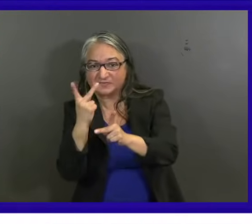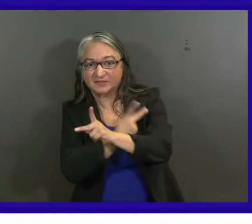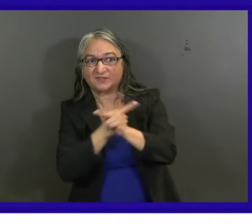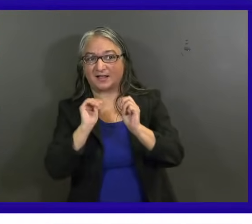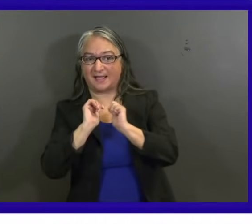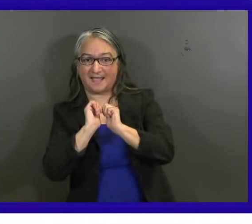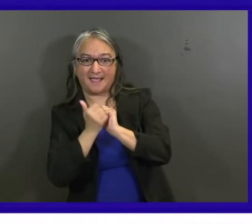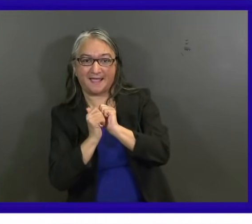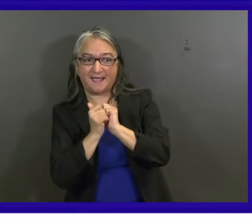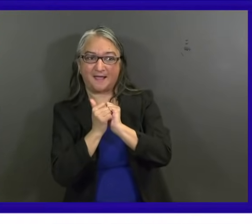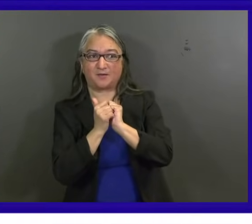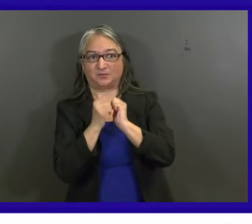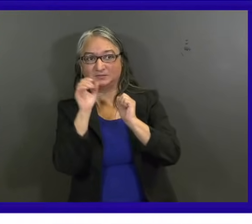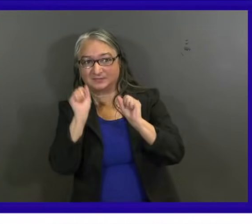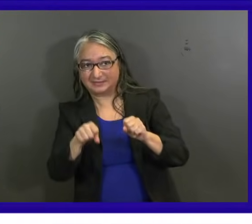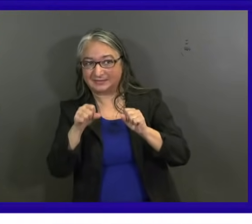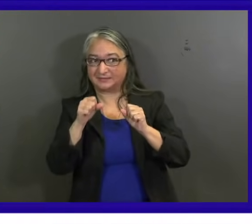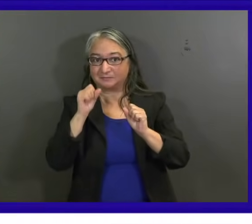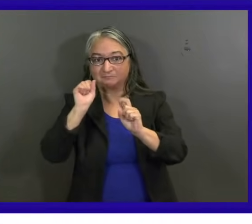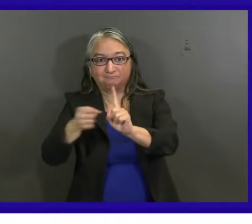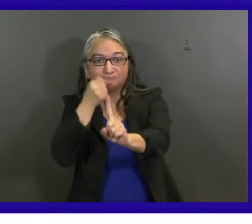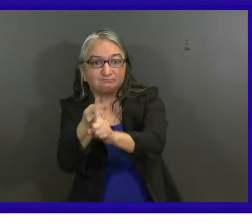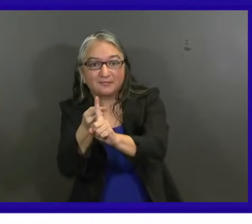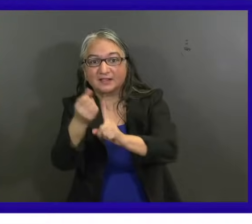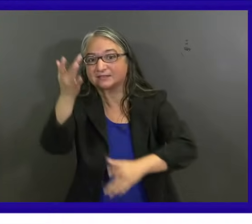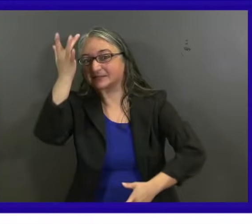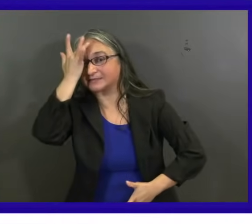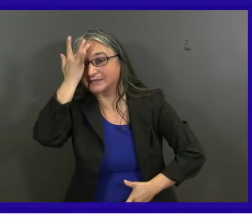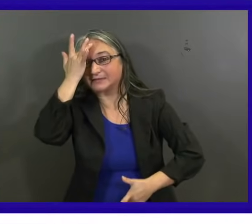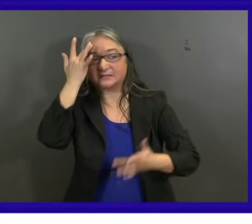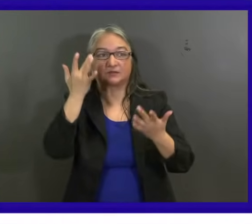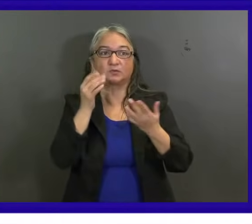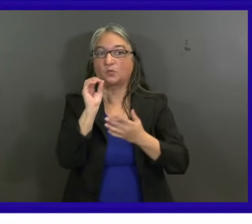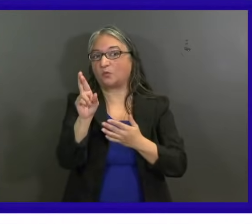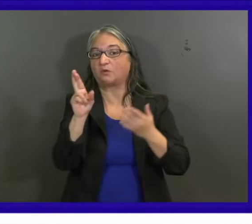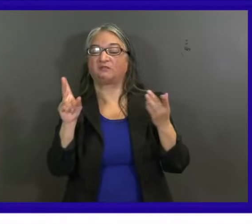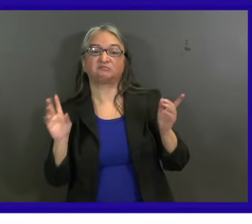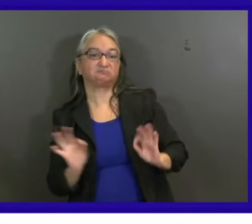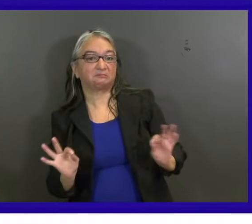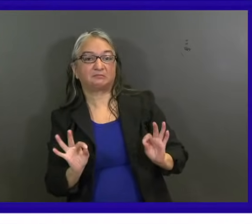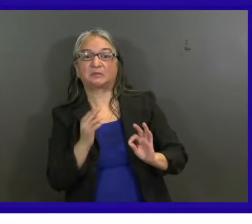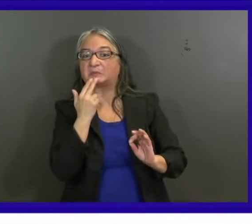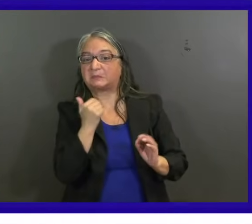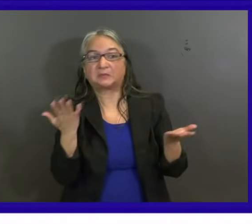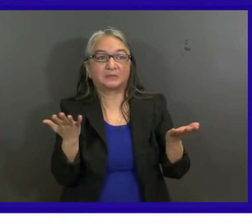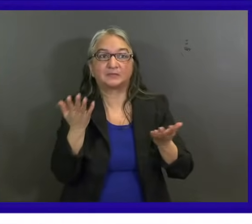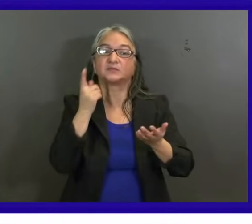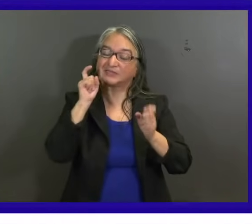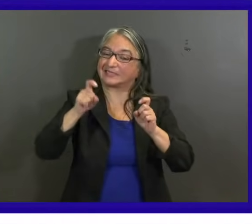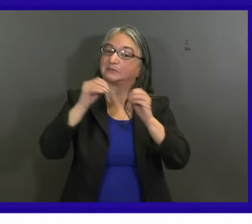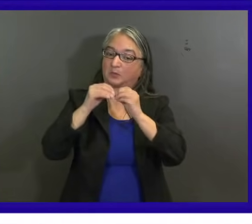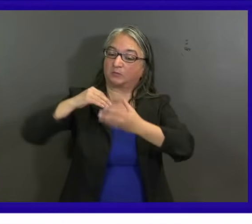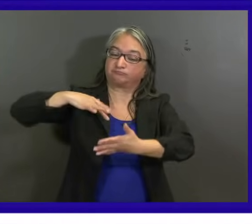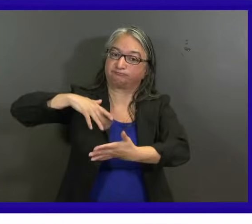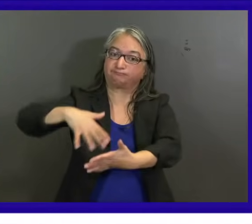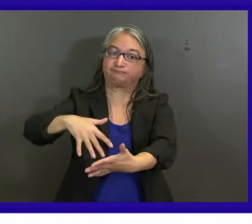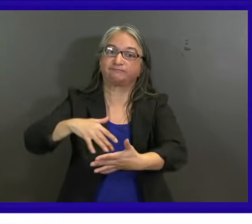on the next next slide we know that we have seen that clear growth advantage over